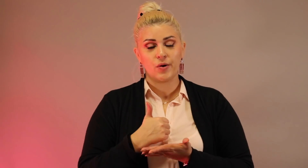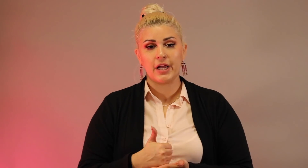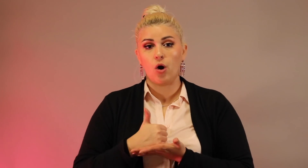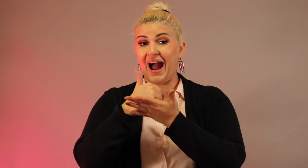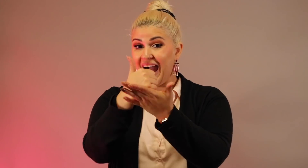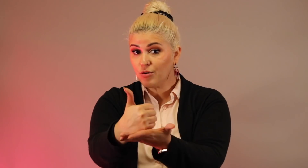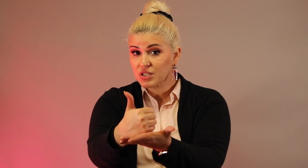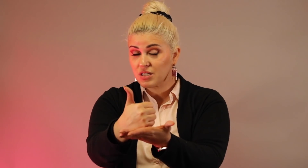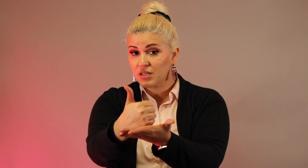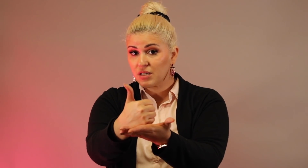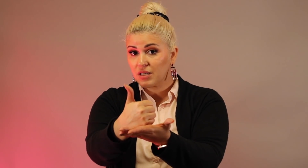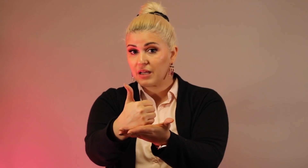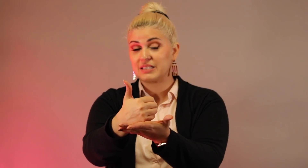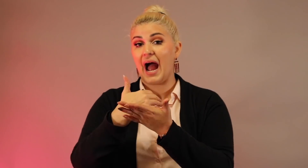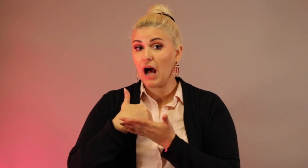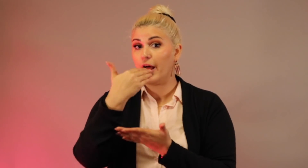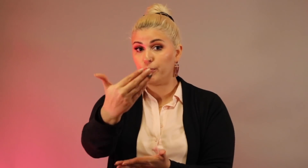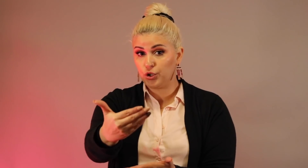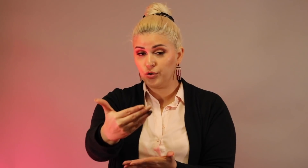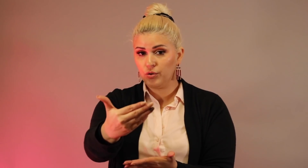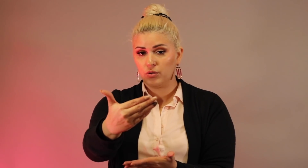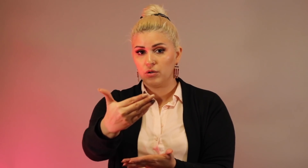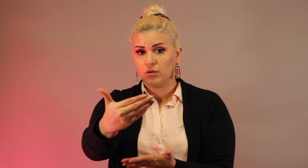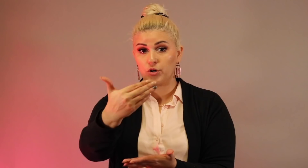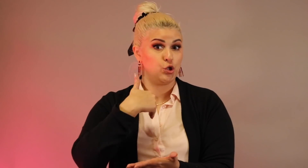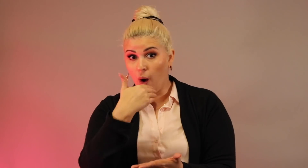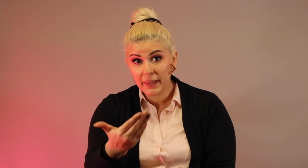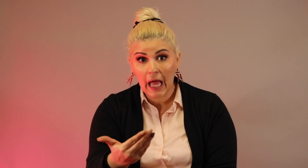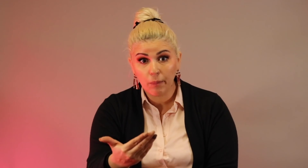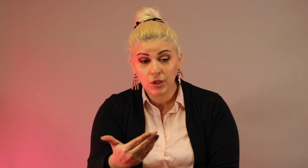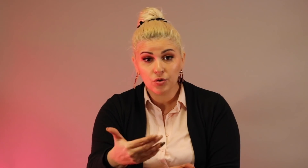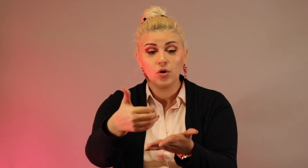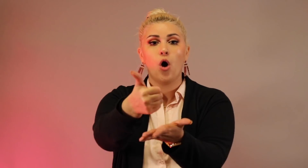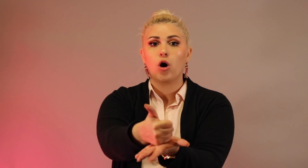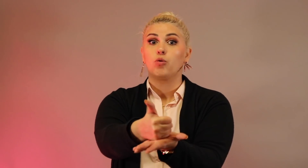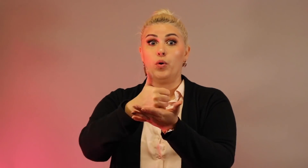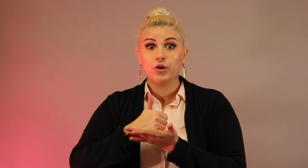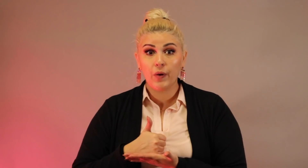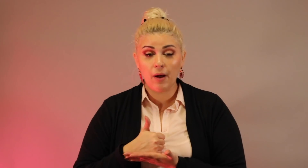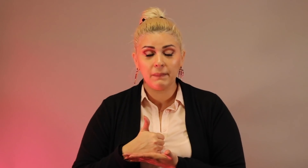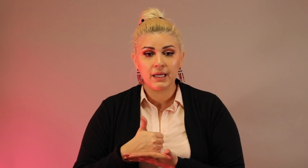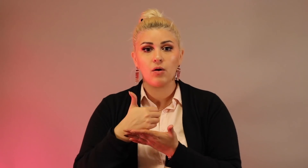So I can go out and say, I'll help you or do you want me to help you or will you help me